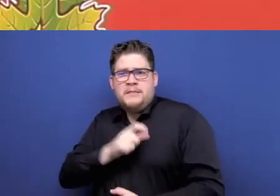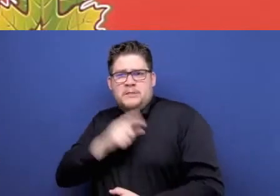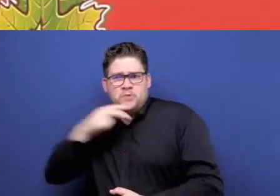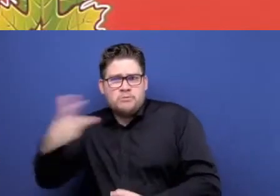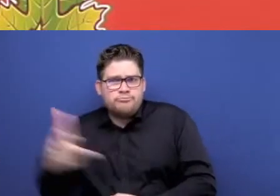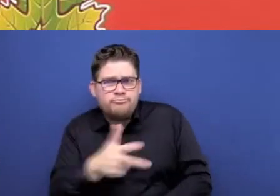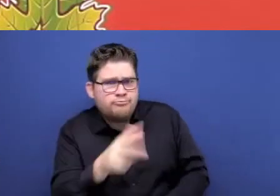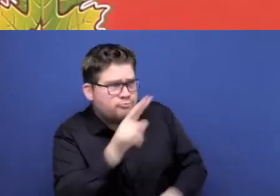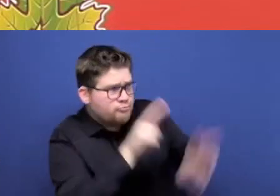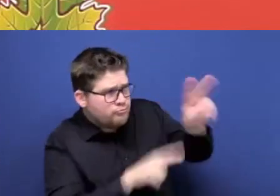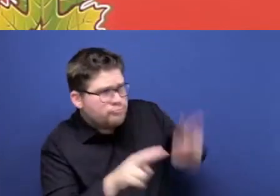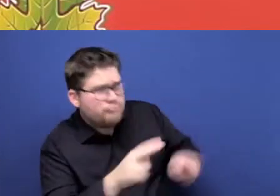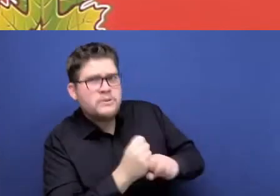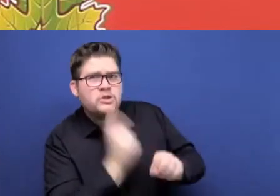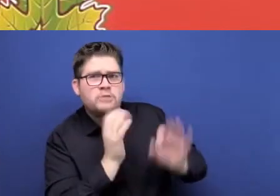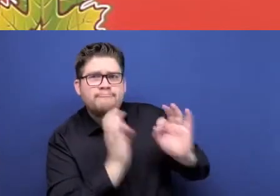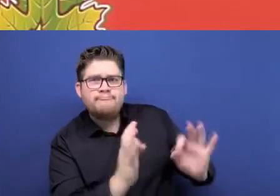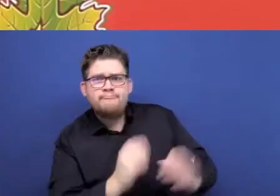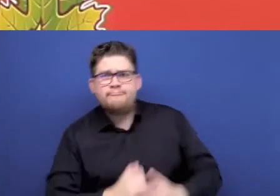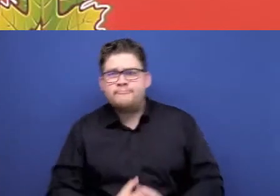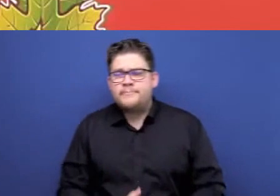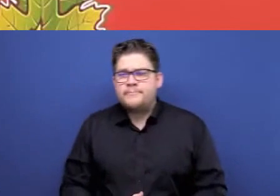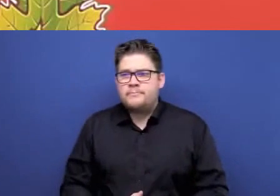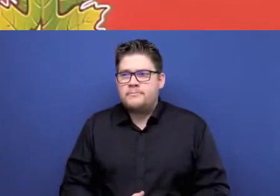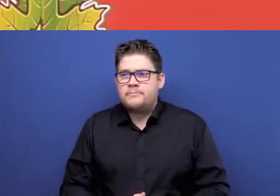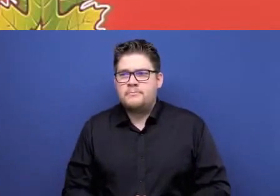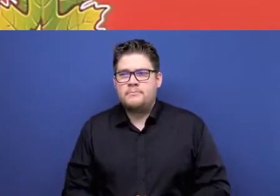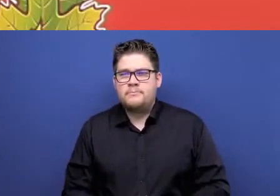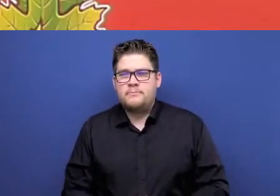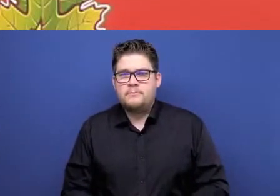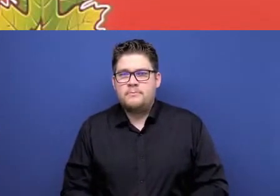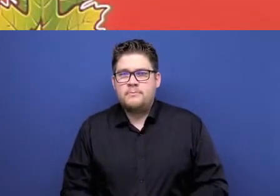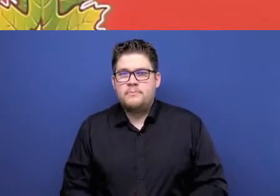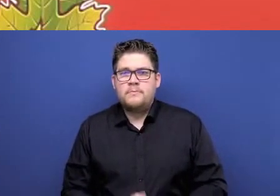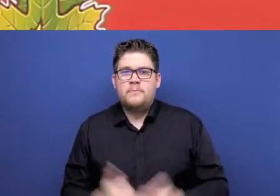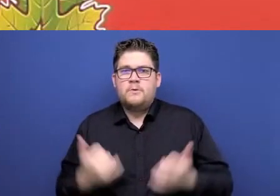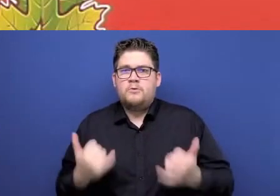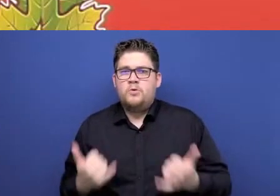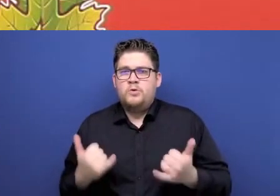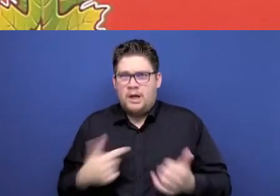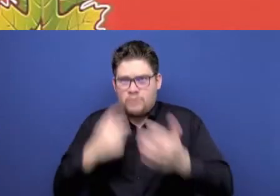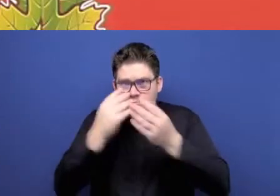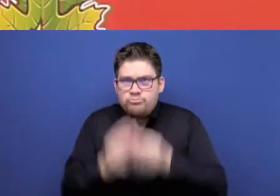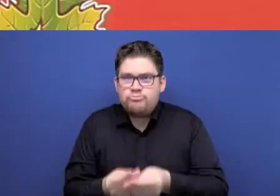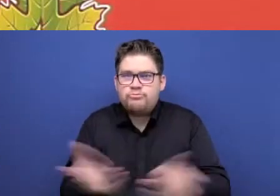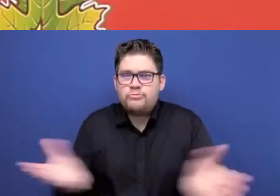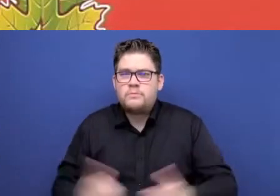address those concerns we did earlier today issue unusual East with respect to not something with the B C.